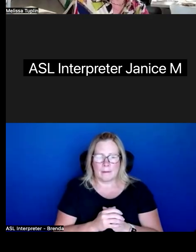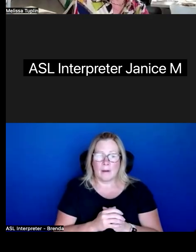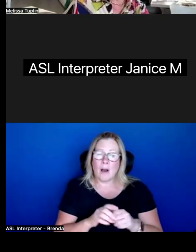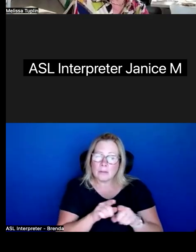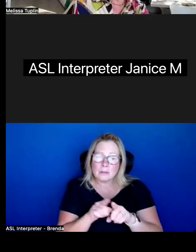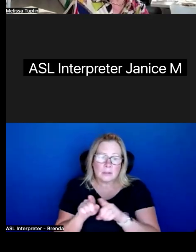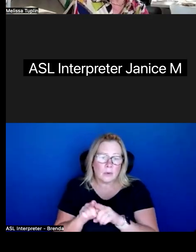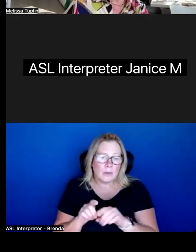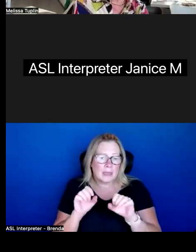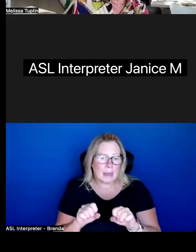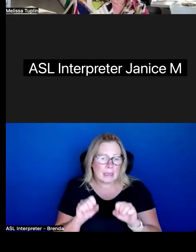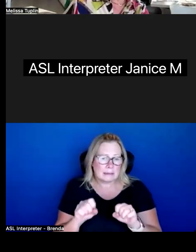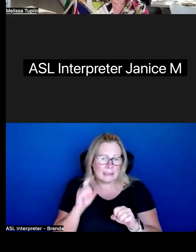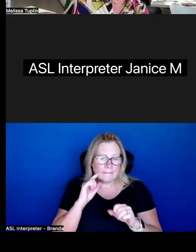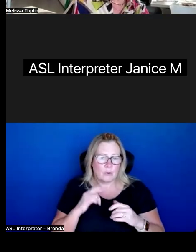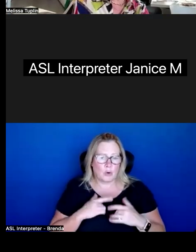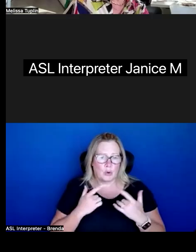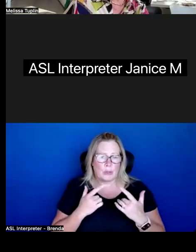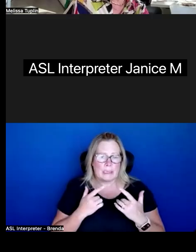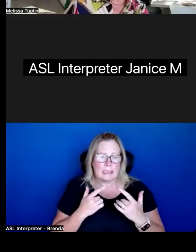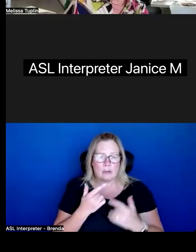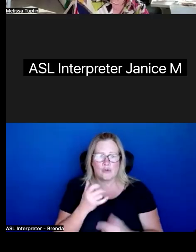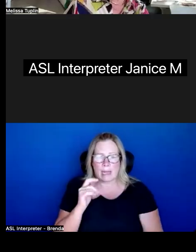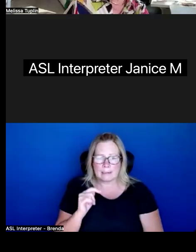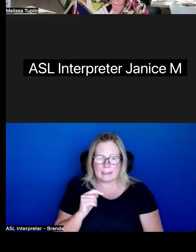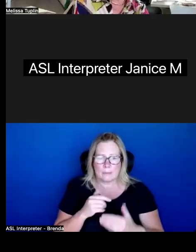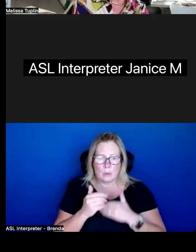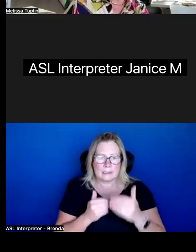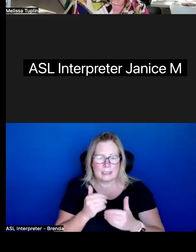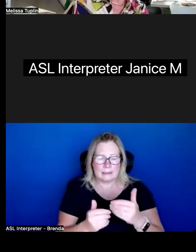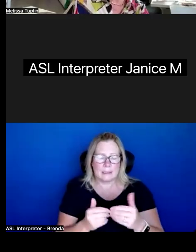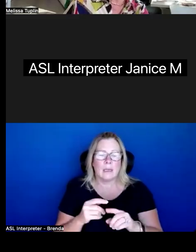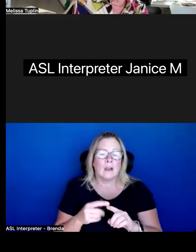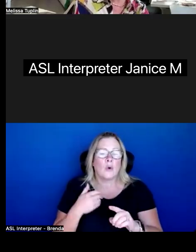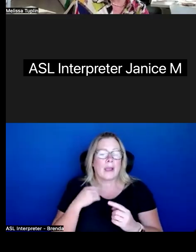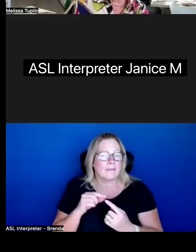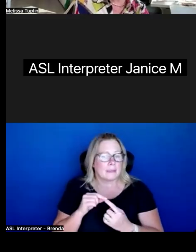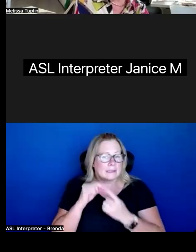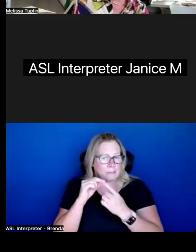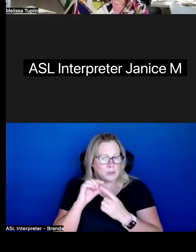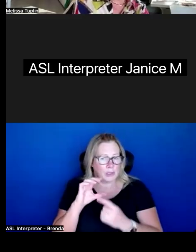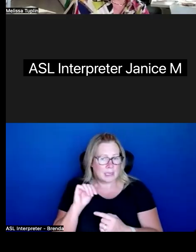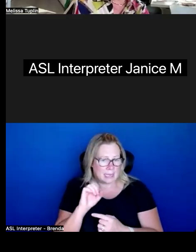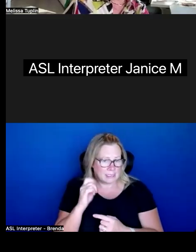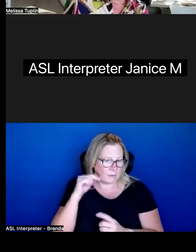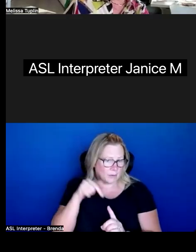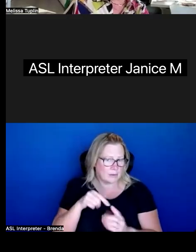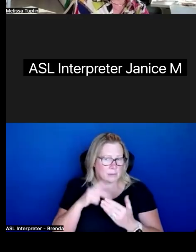in this presentation. We also have an exception case policy for this program, and we'll consider